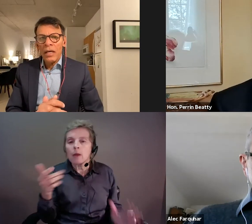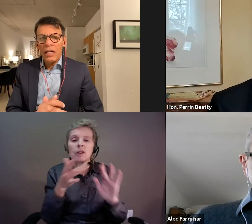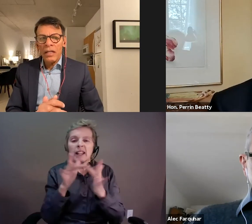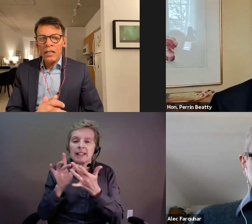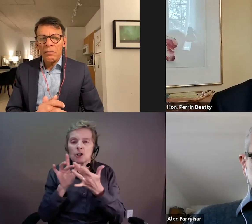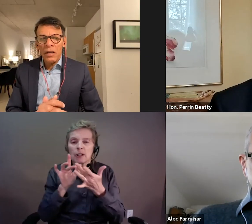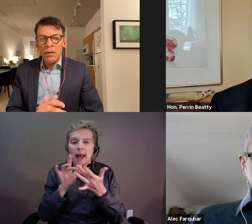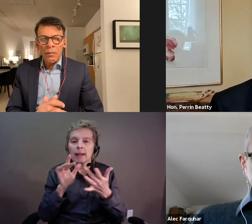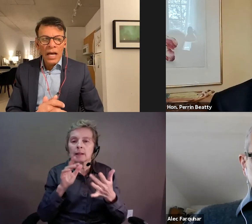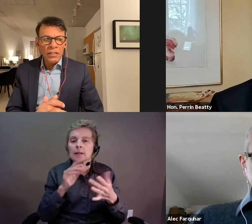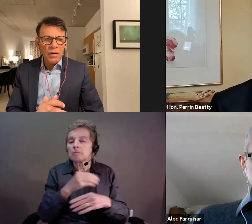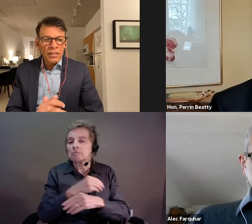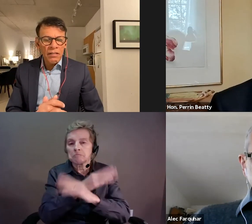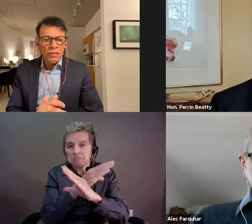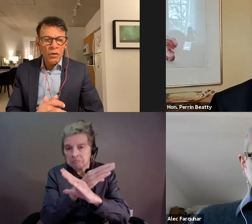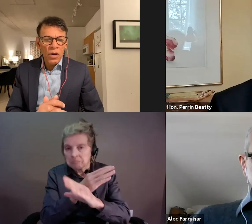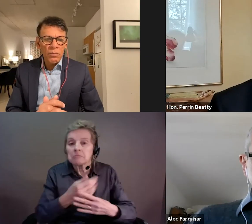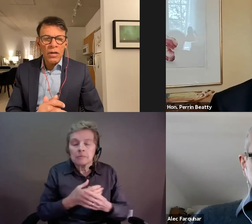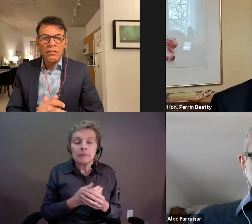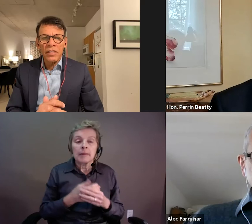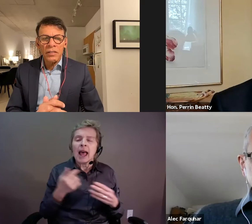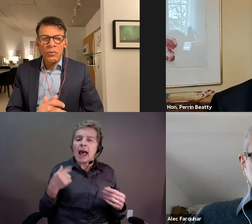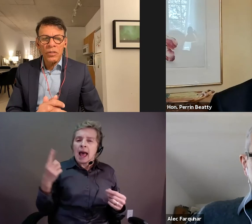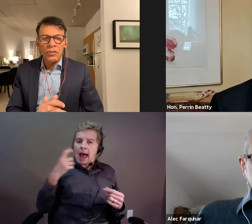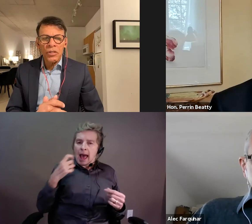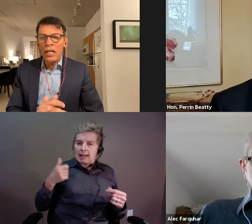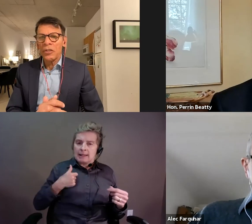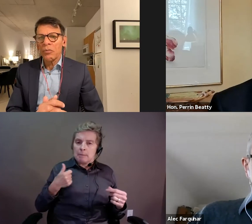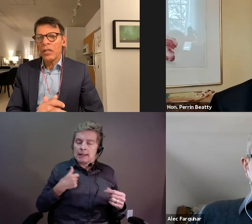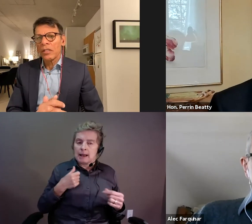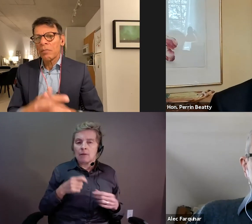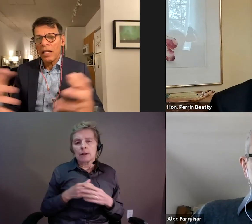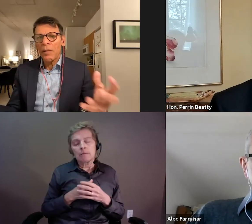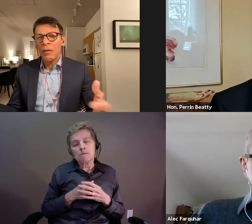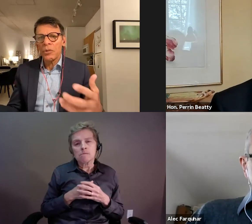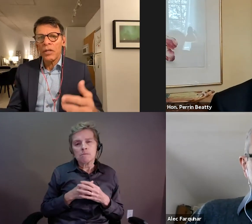And I'm asking myself, you know, what part of this would change when this pandemic come to an end,